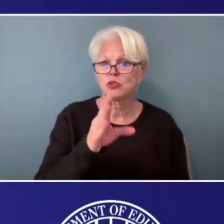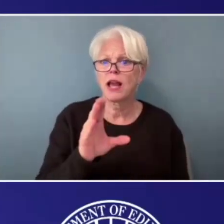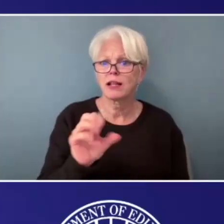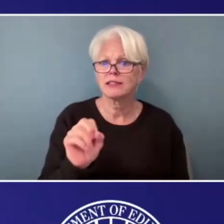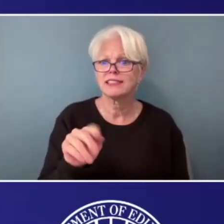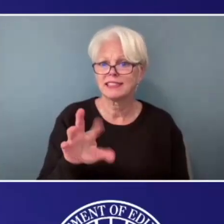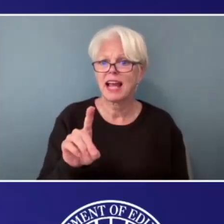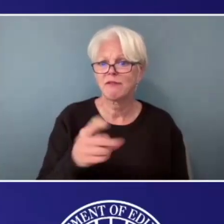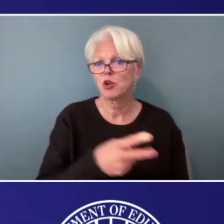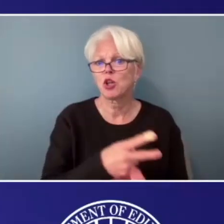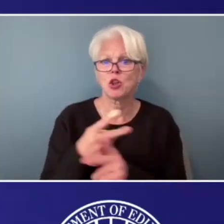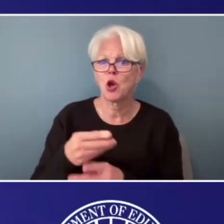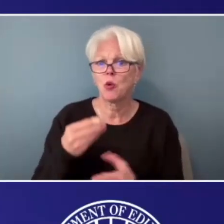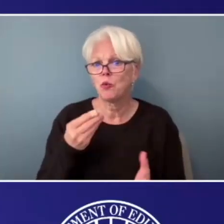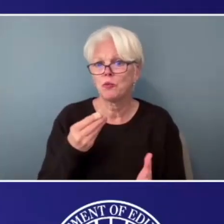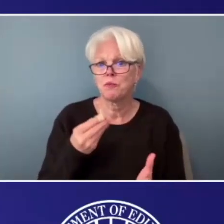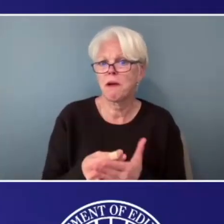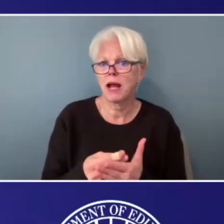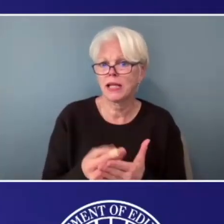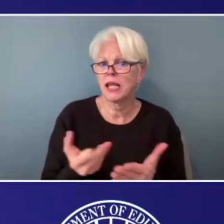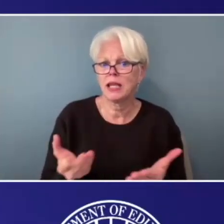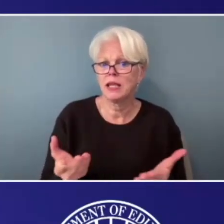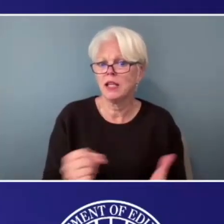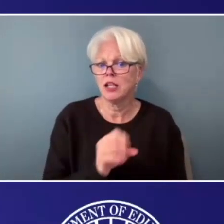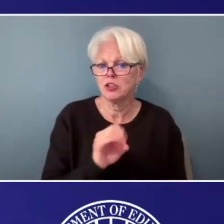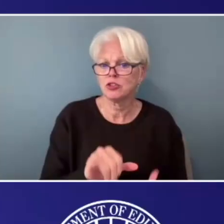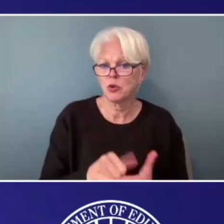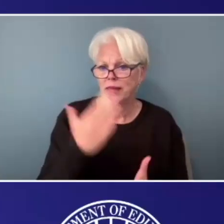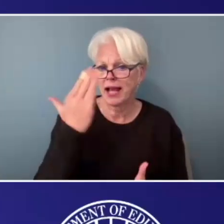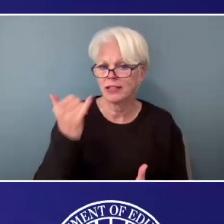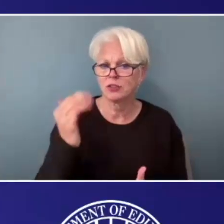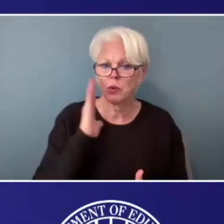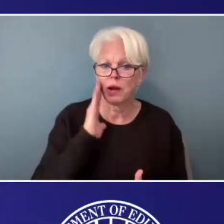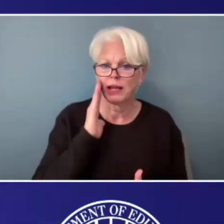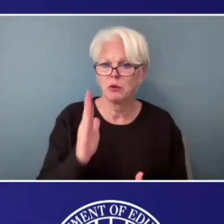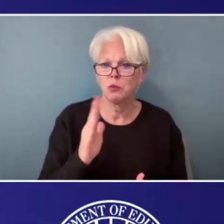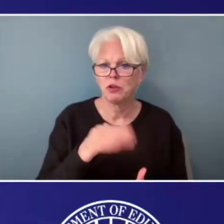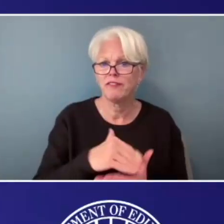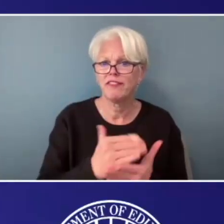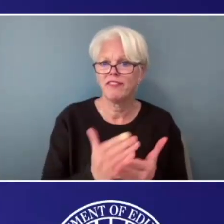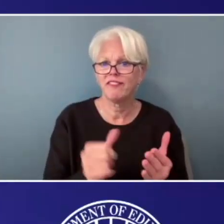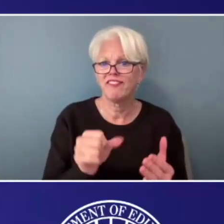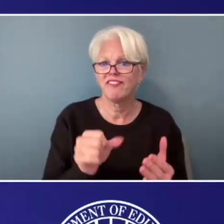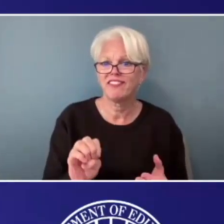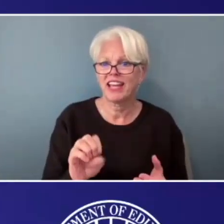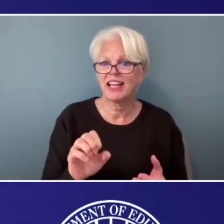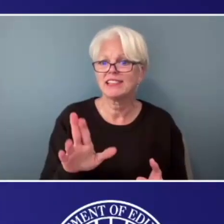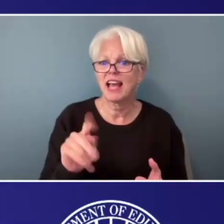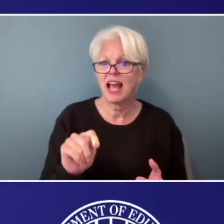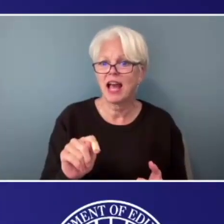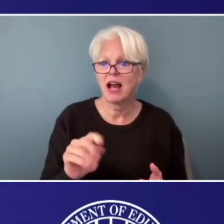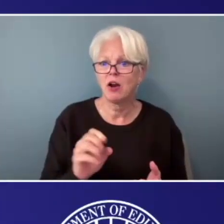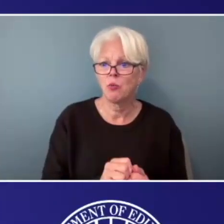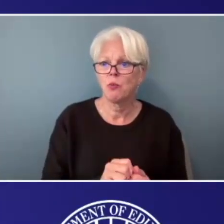which is why it would be phased out with O triple B? So if that's the case,